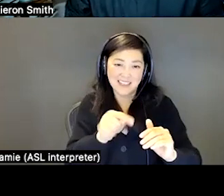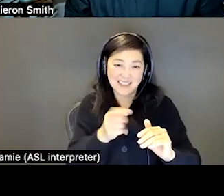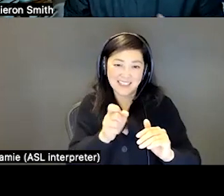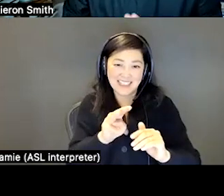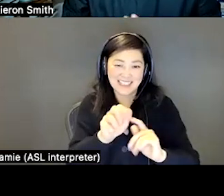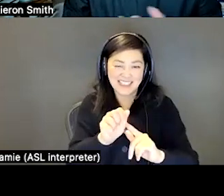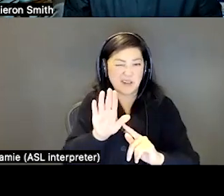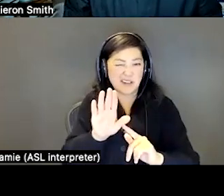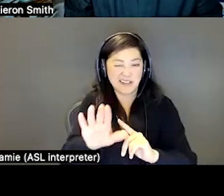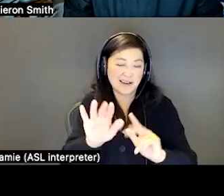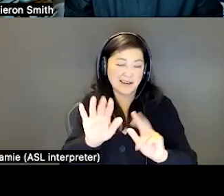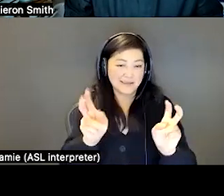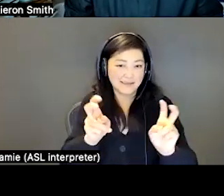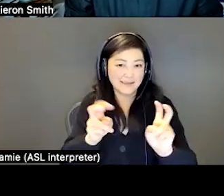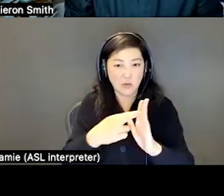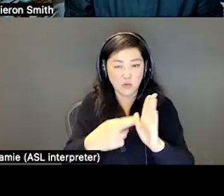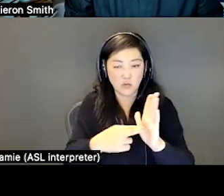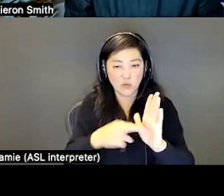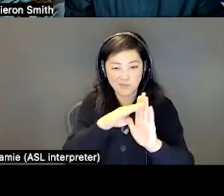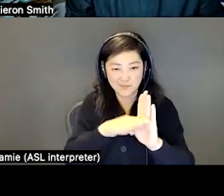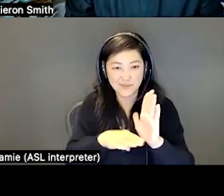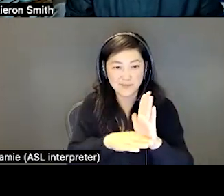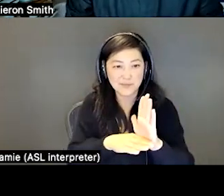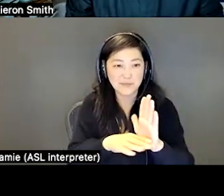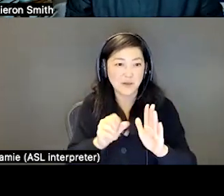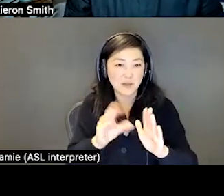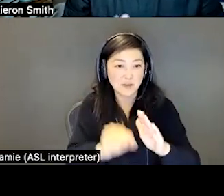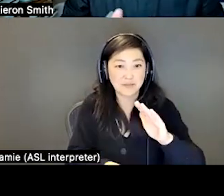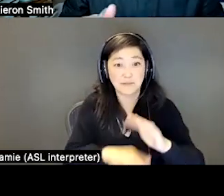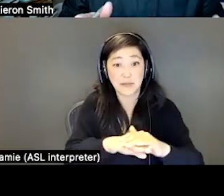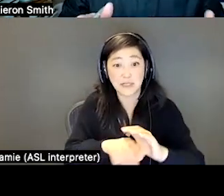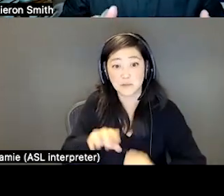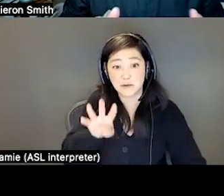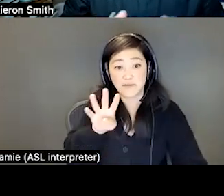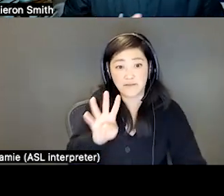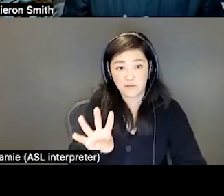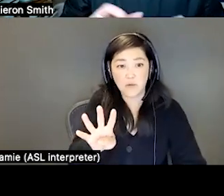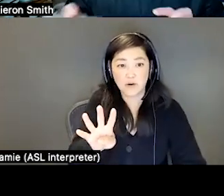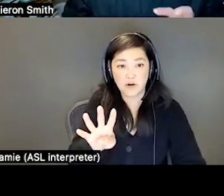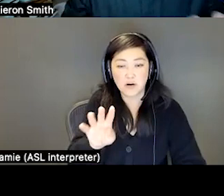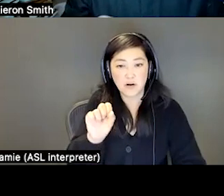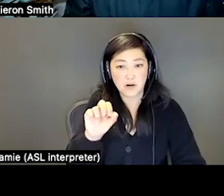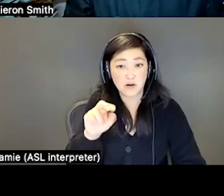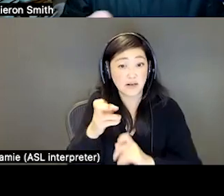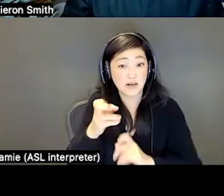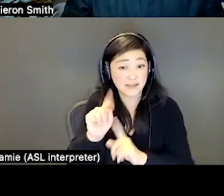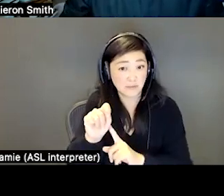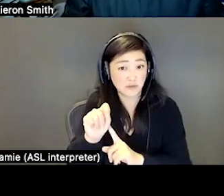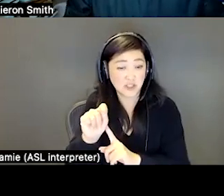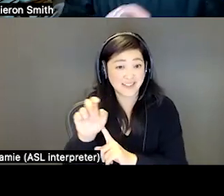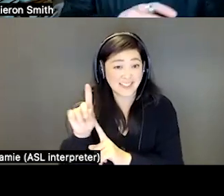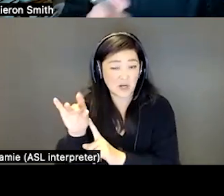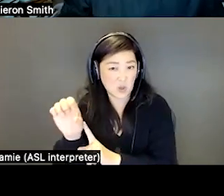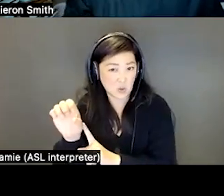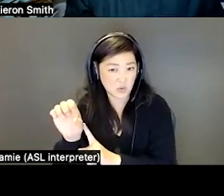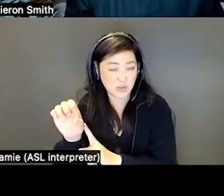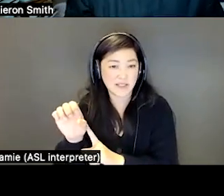sort of maximum of four subject codes for a title. Again, you don't want it in too many of these, the Standard Tree,